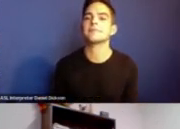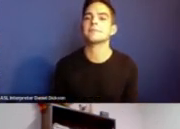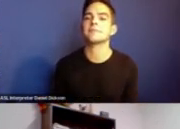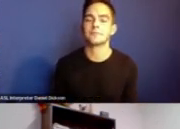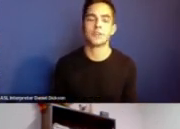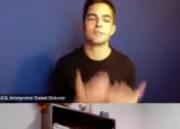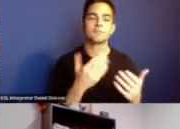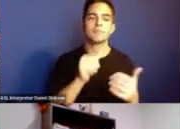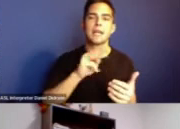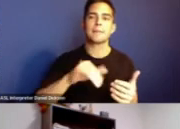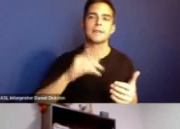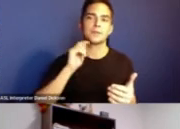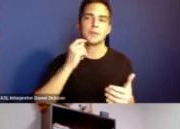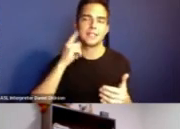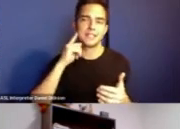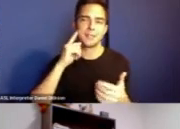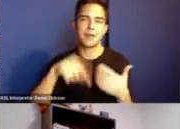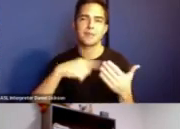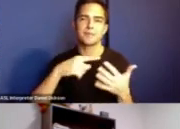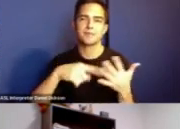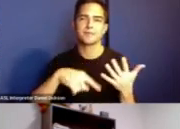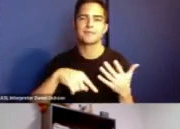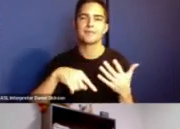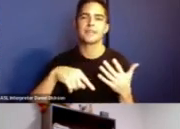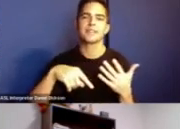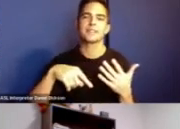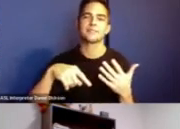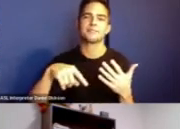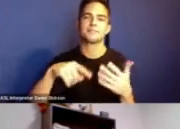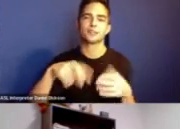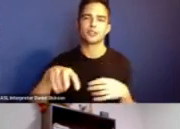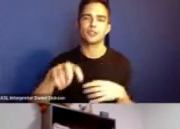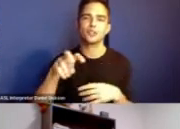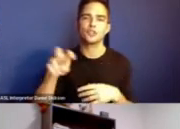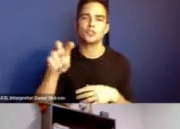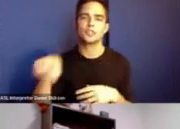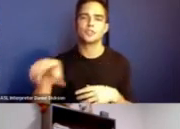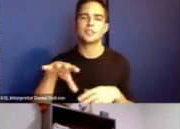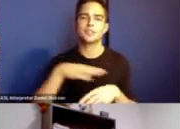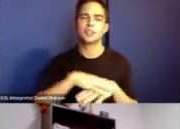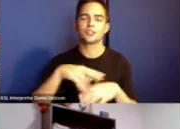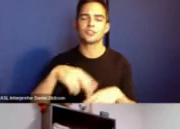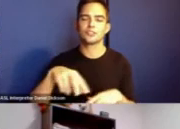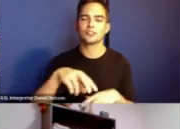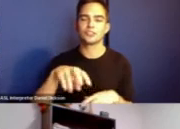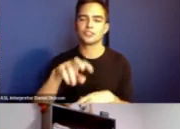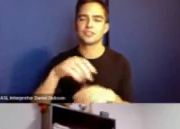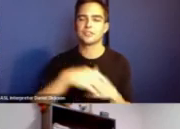it's cool to hear about the journey you folks are on. And you know, really seems like you